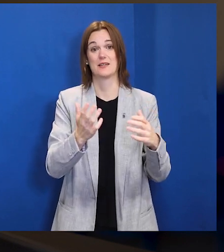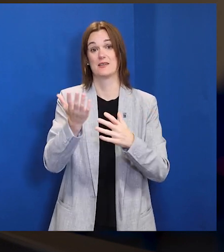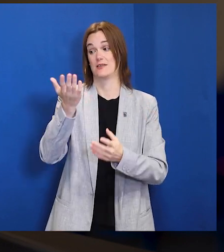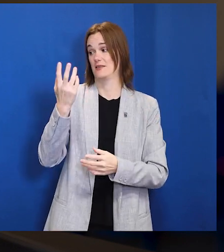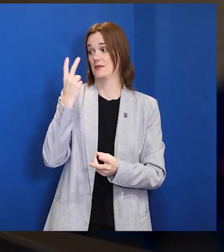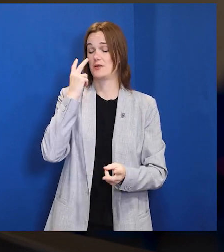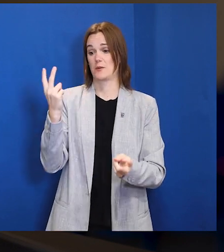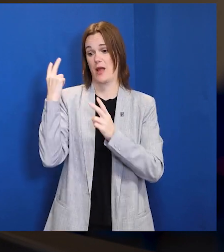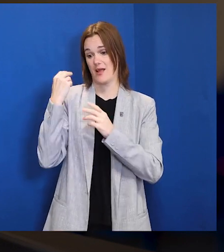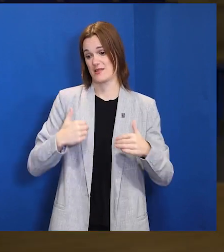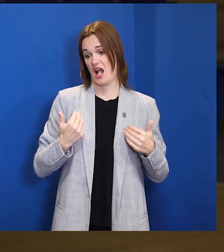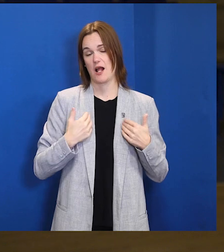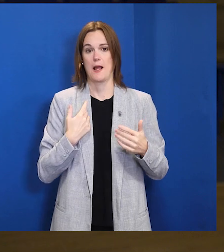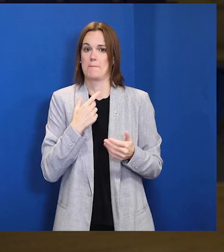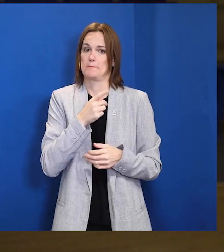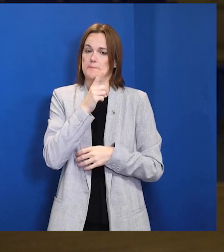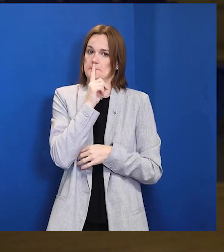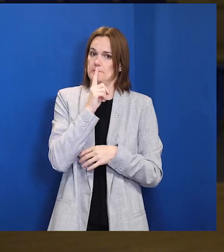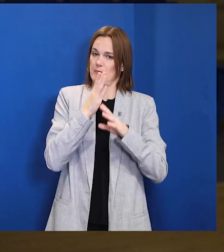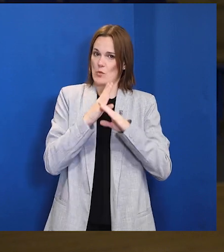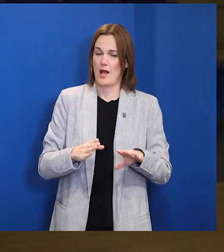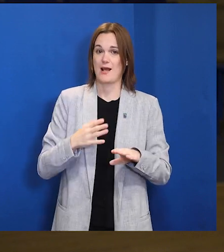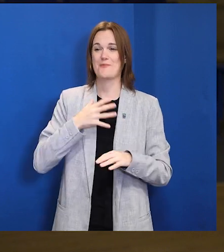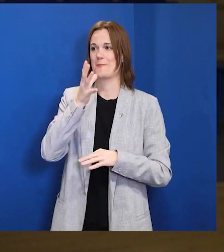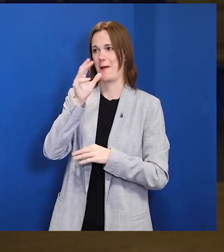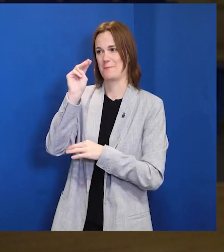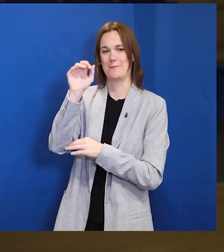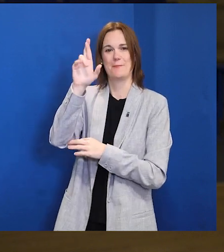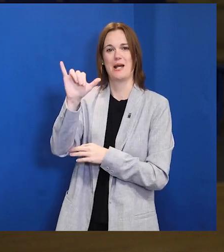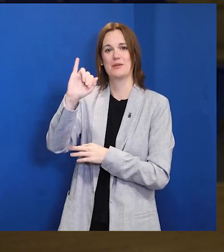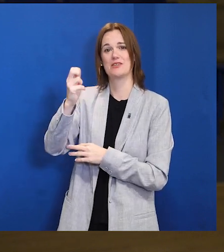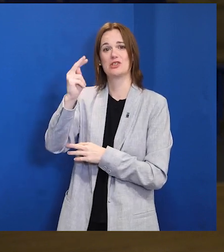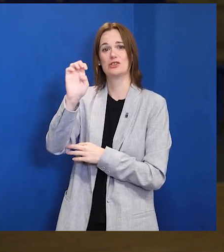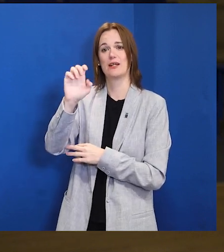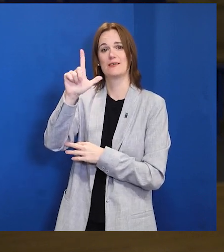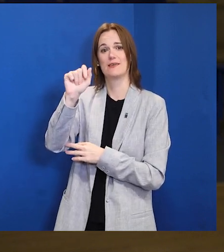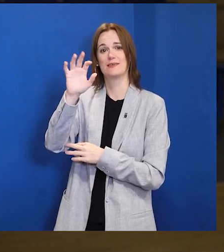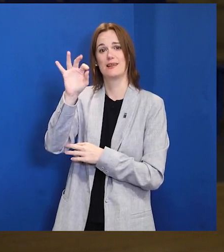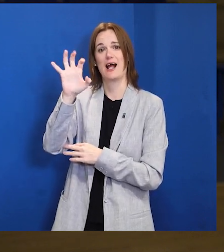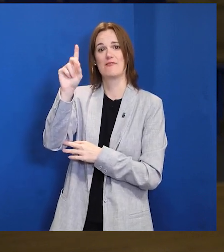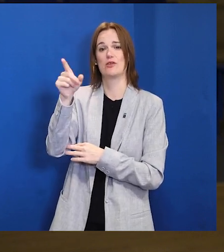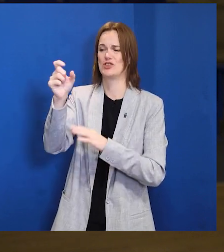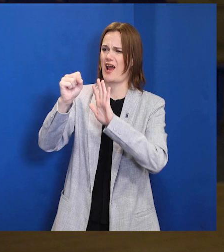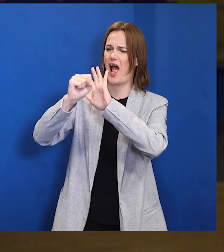service class. At a young age I never really spoke much because my mom, Mary Jane Lafford,